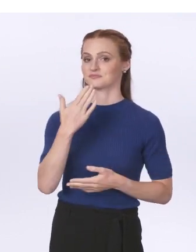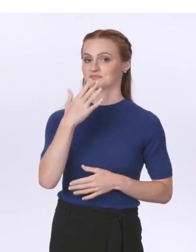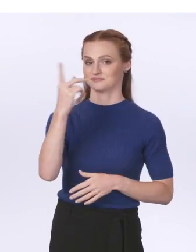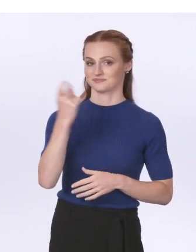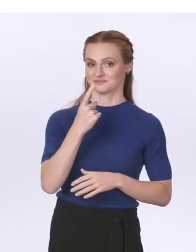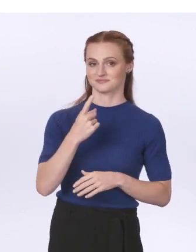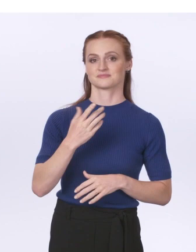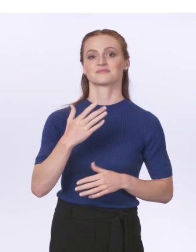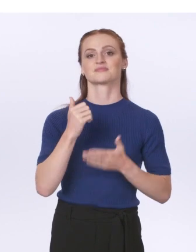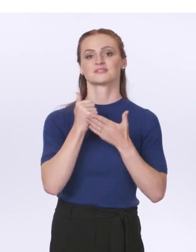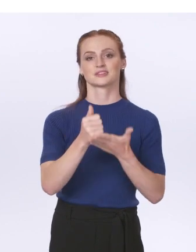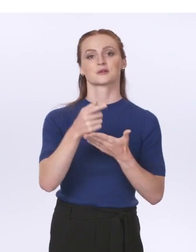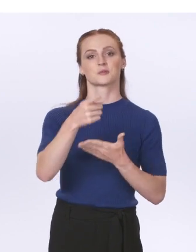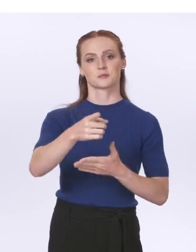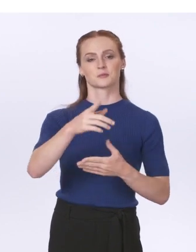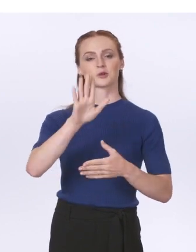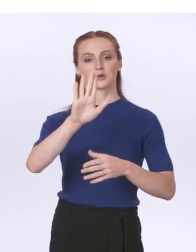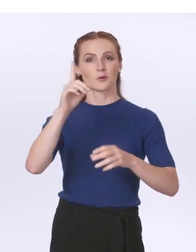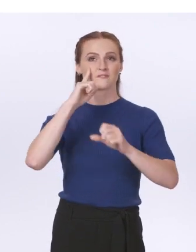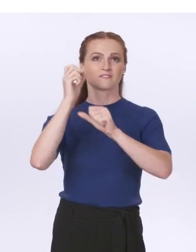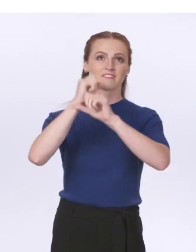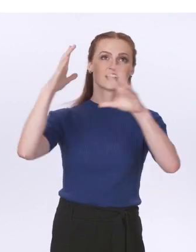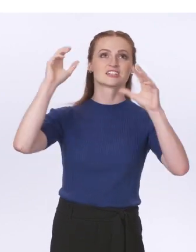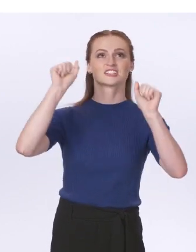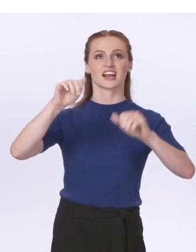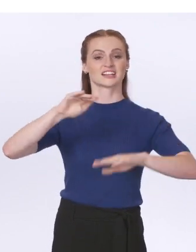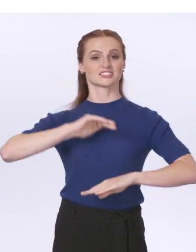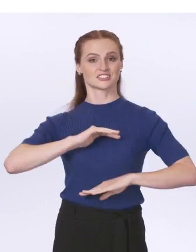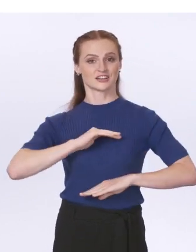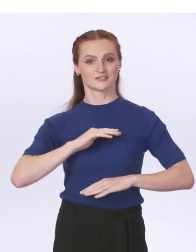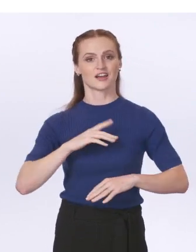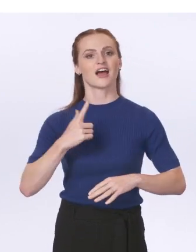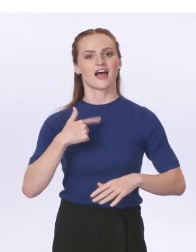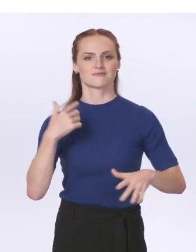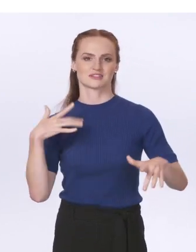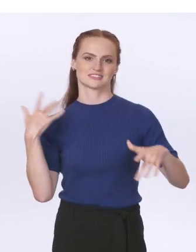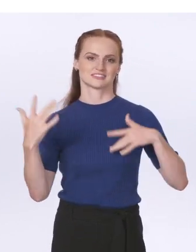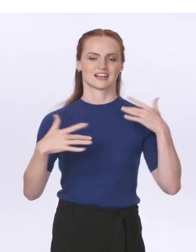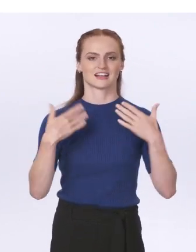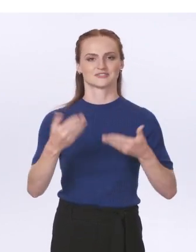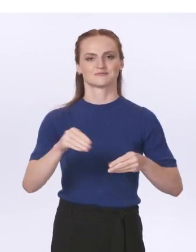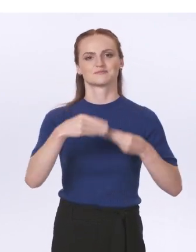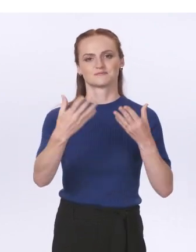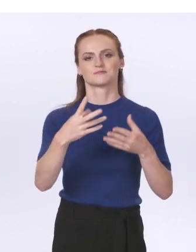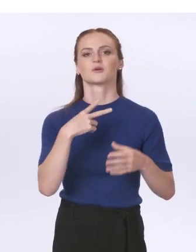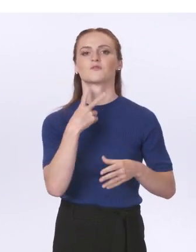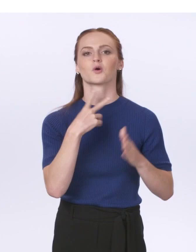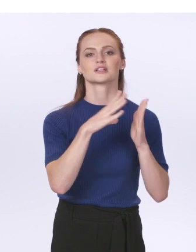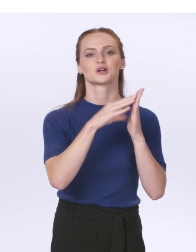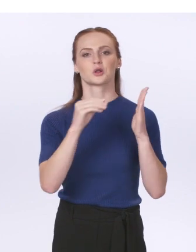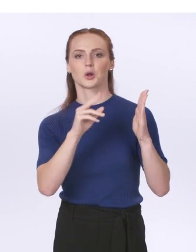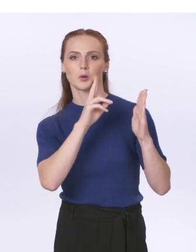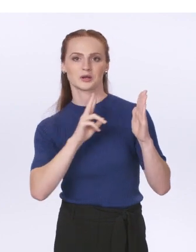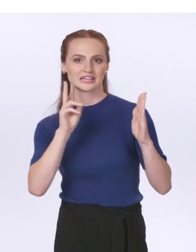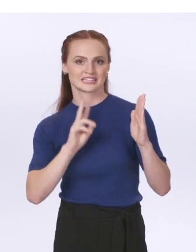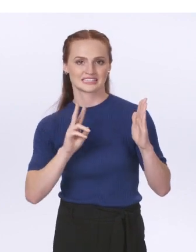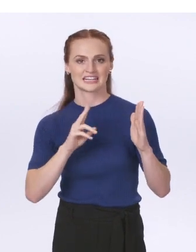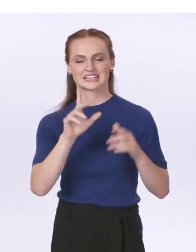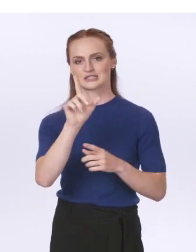To help you achieve your vision, I'm excited to introduce voice cloning. With just 20 minutes of voice recording,